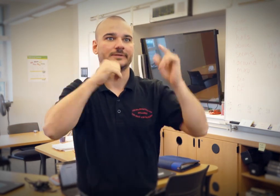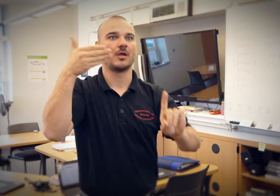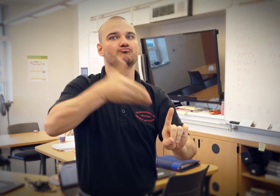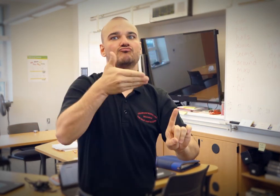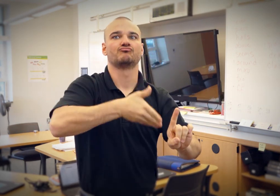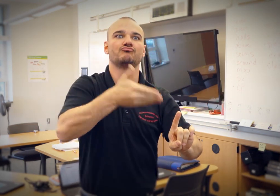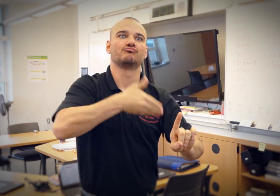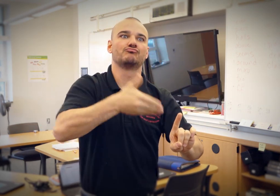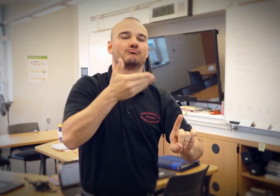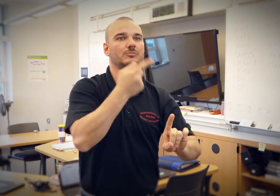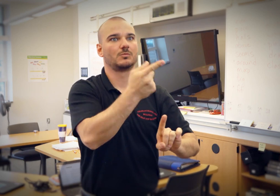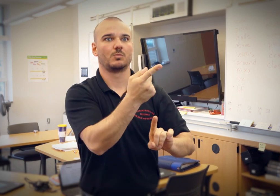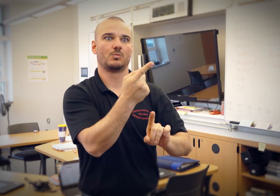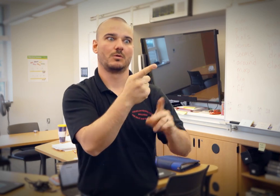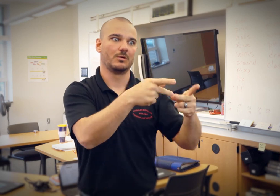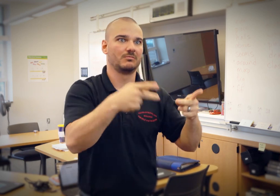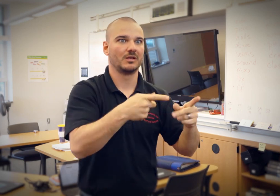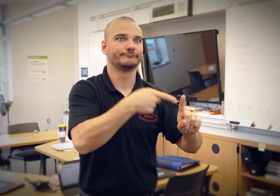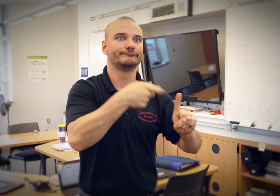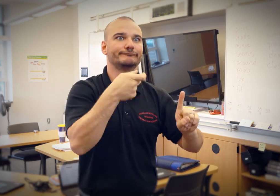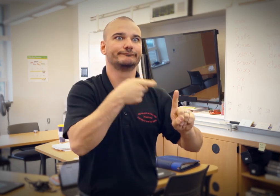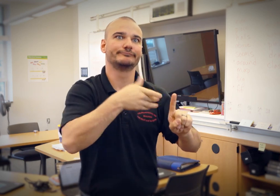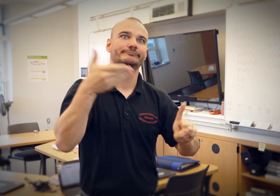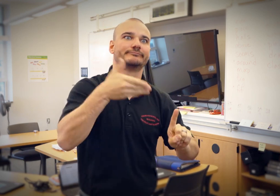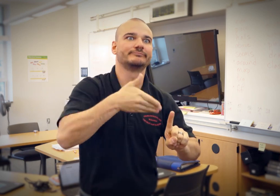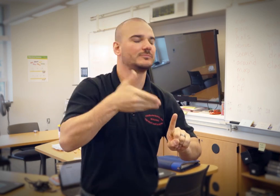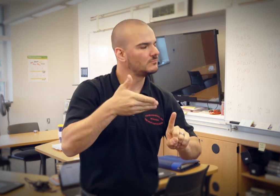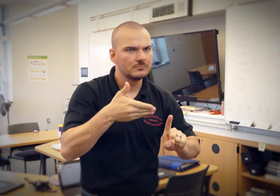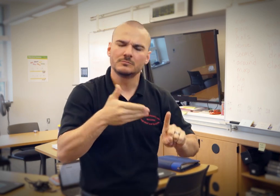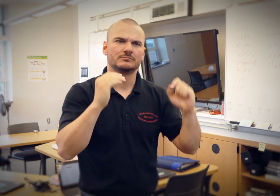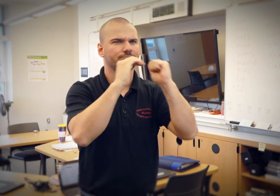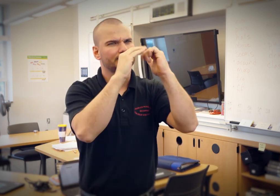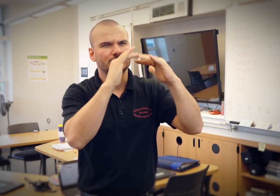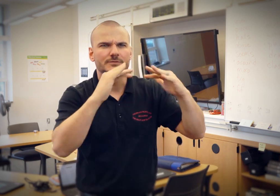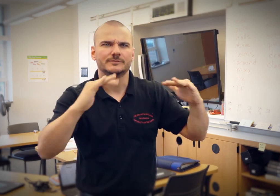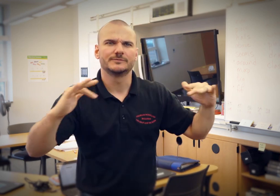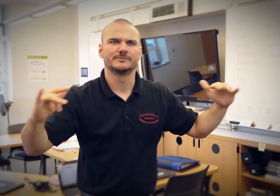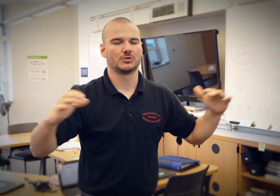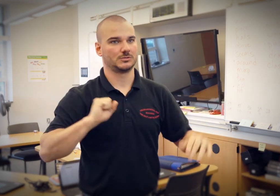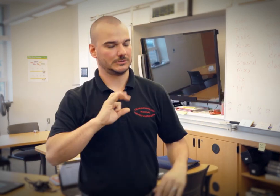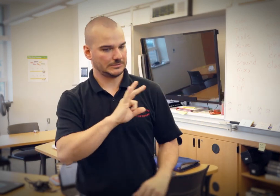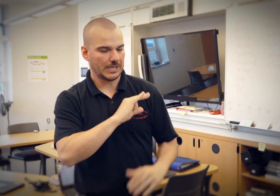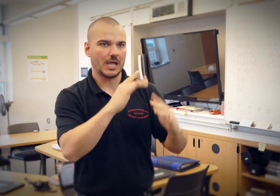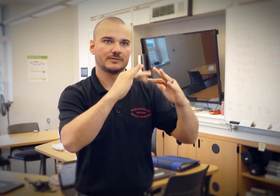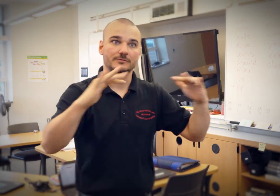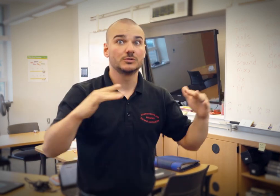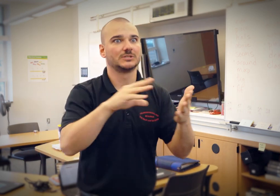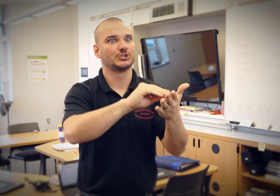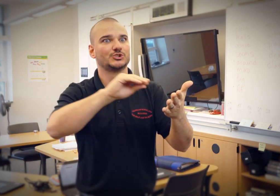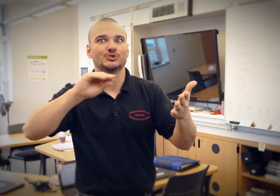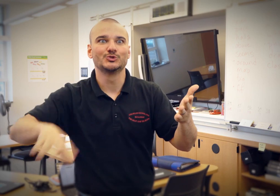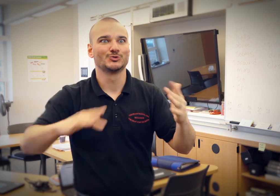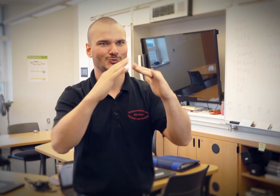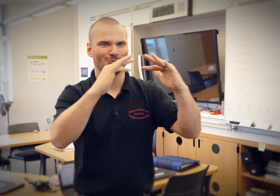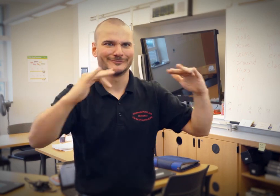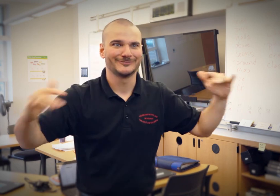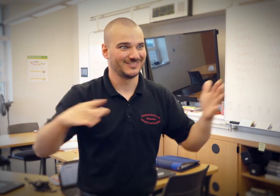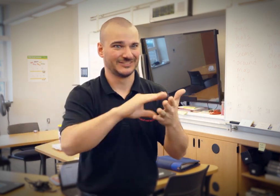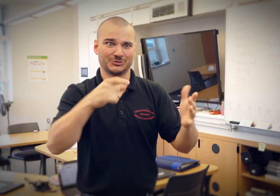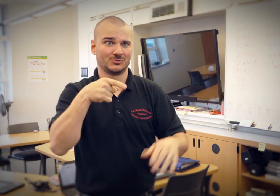the same way year in and year out. Not only are the staff diverse, but the students are as well.